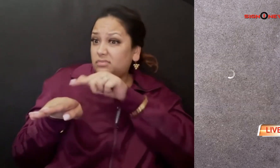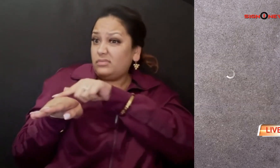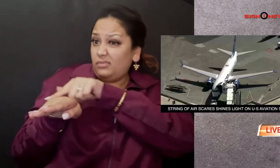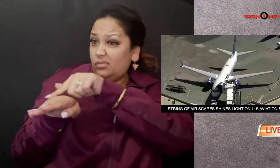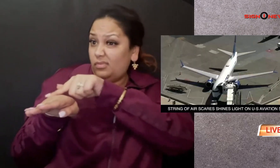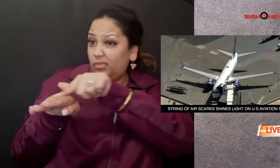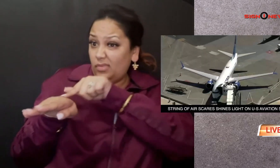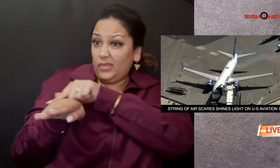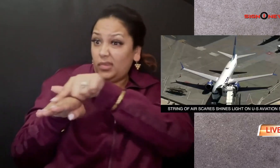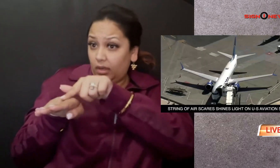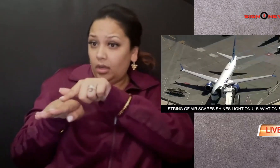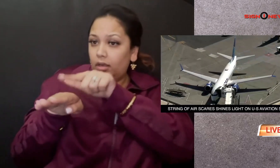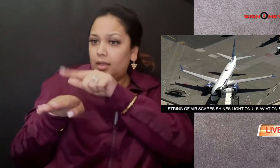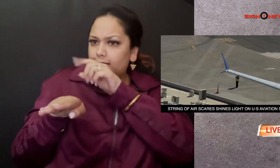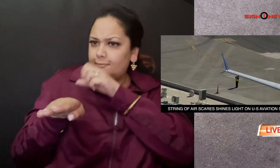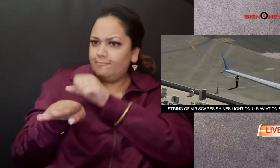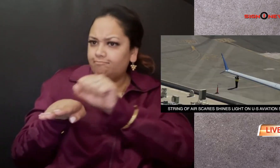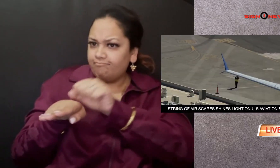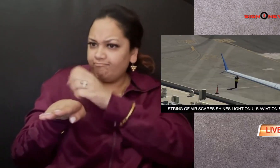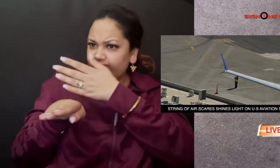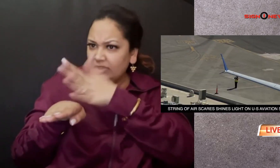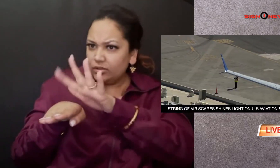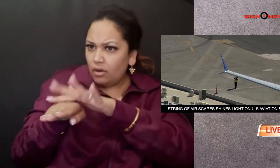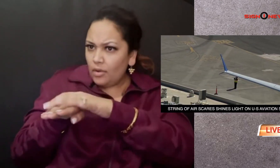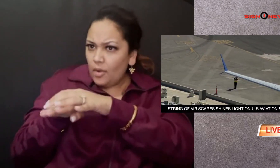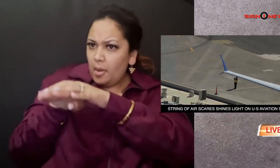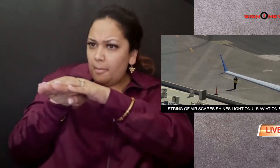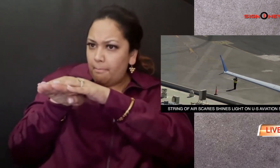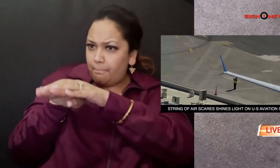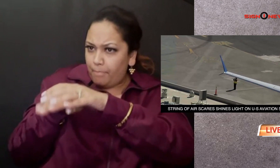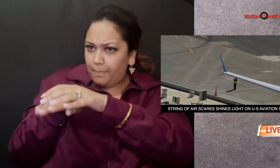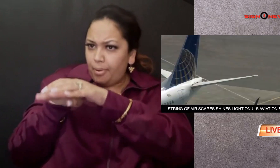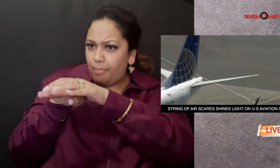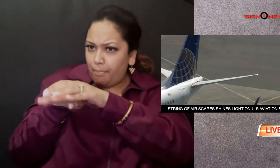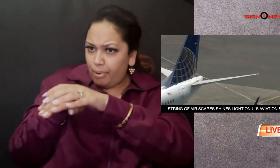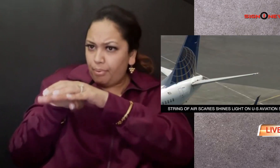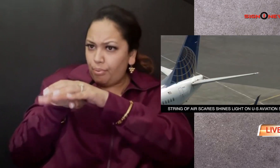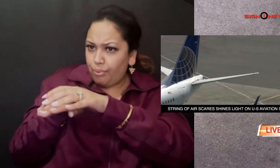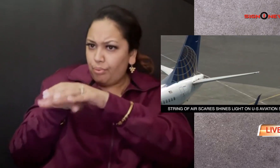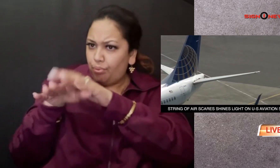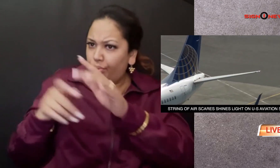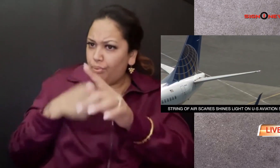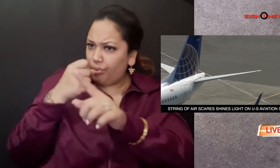the wing of one United Airlines plane struck the tail of another